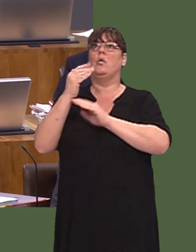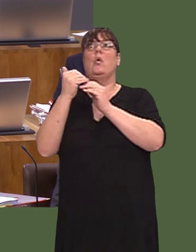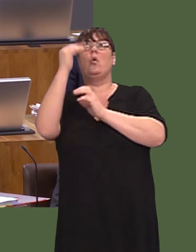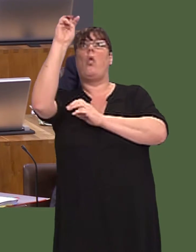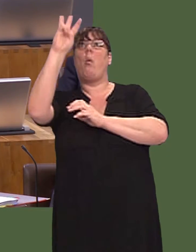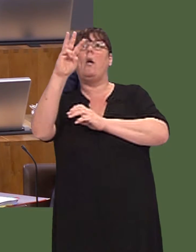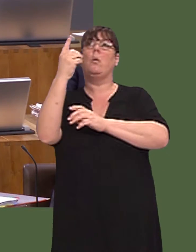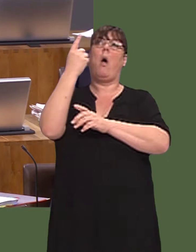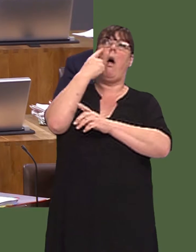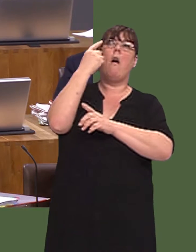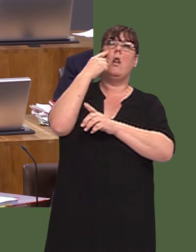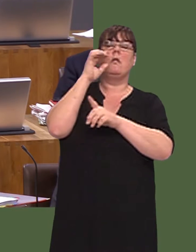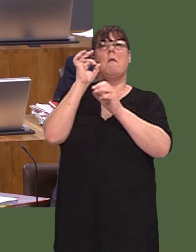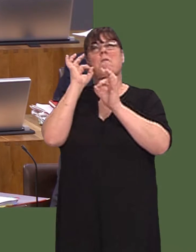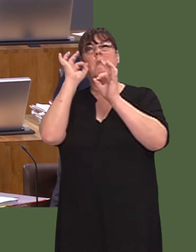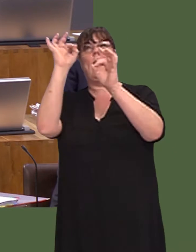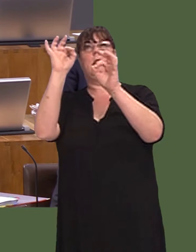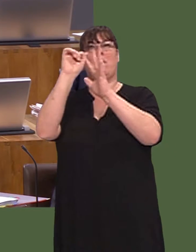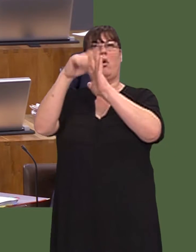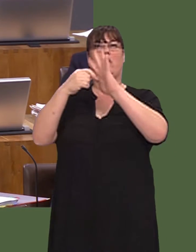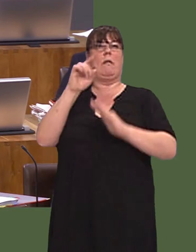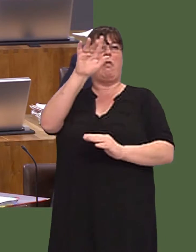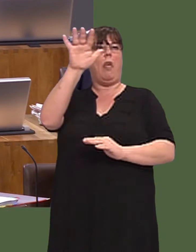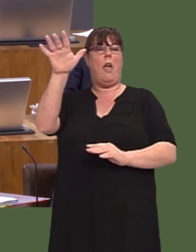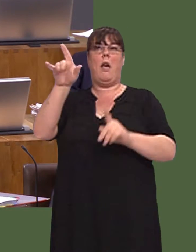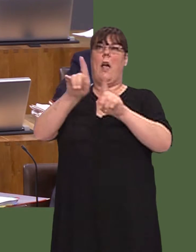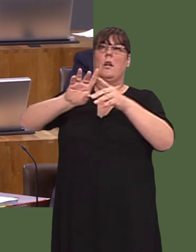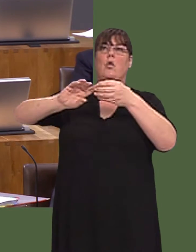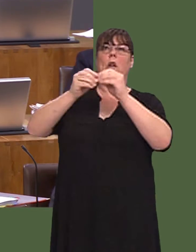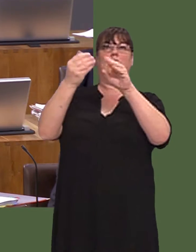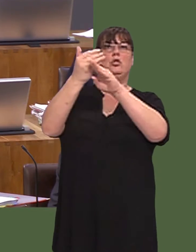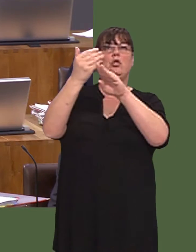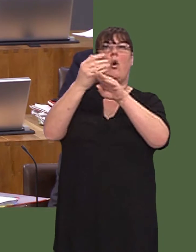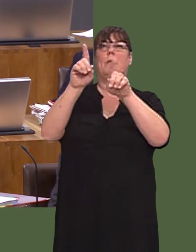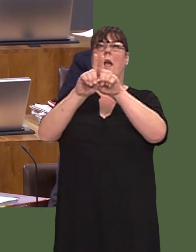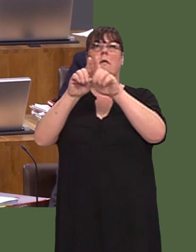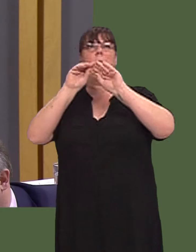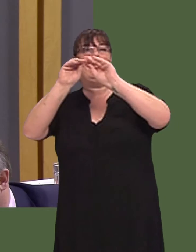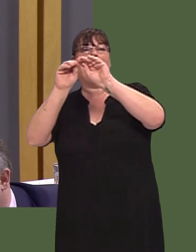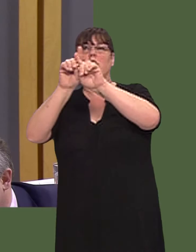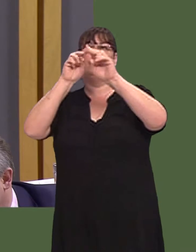of Wales to see some of the excellent projects that have been taken forward there as well, in terms of job creation in tourism and education.